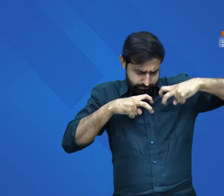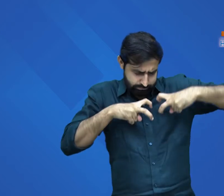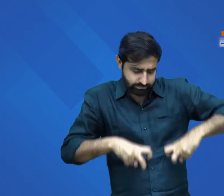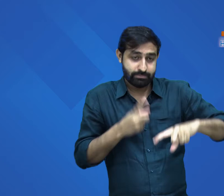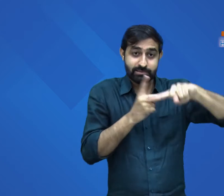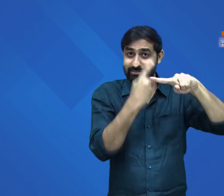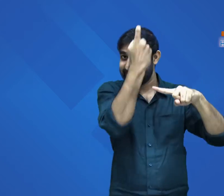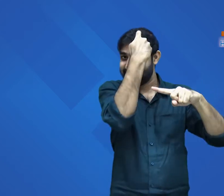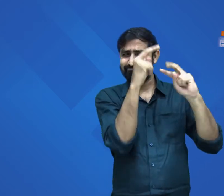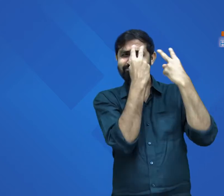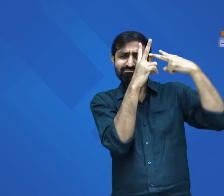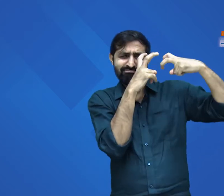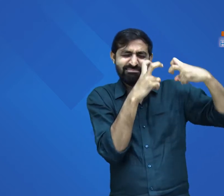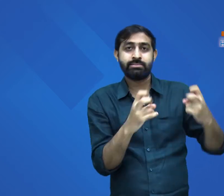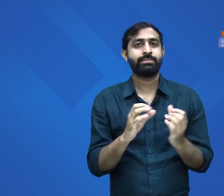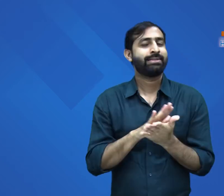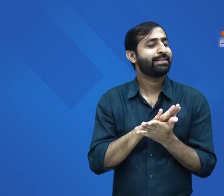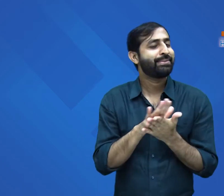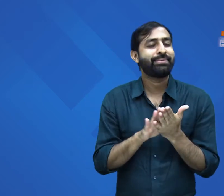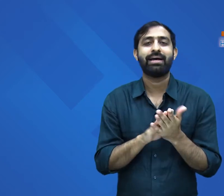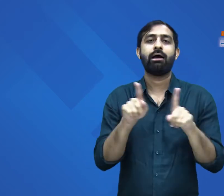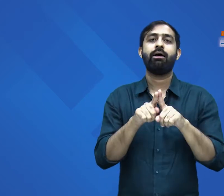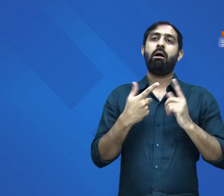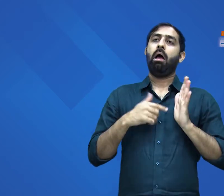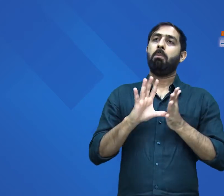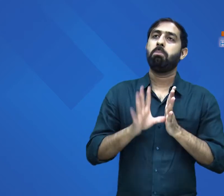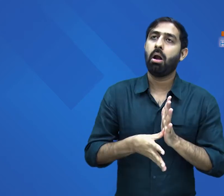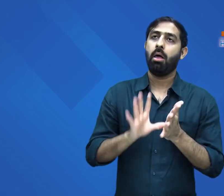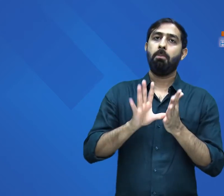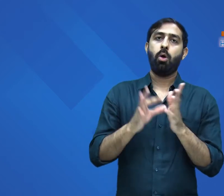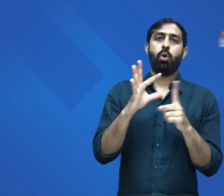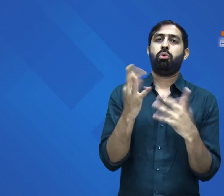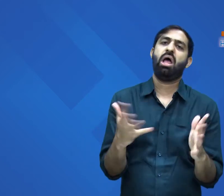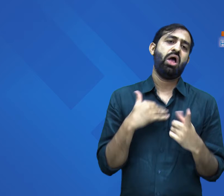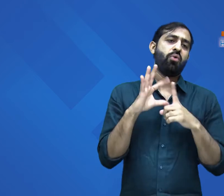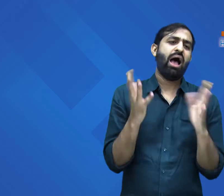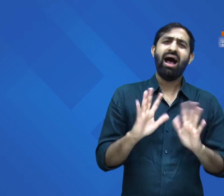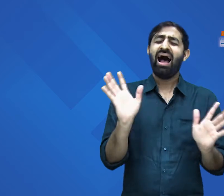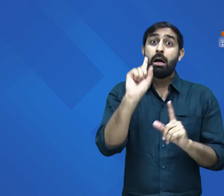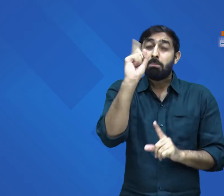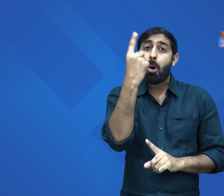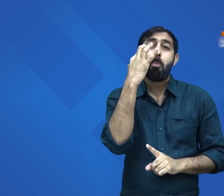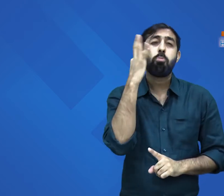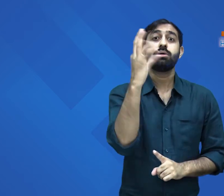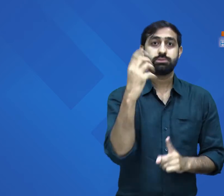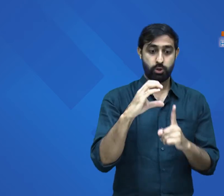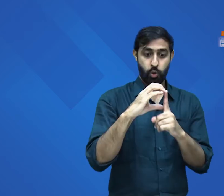All we have to do is self introspection. We cannot just say that I cannot do without examining ourselves.